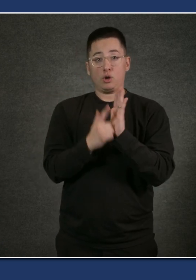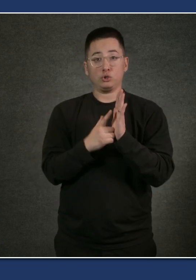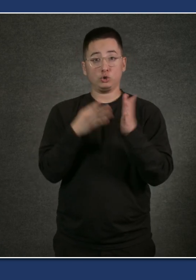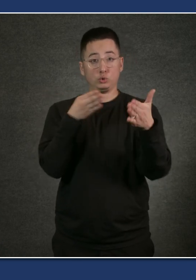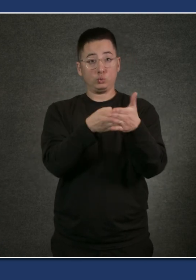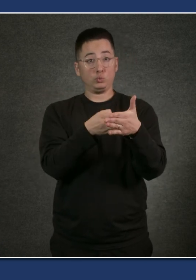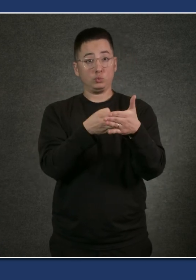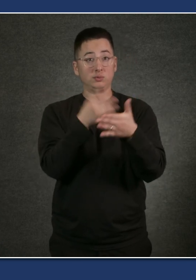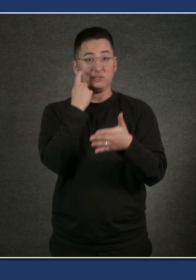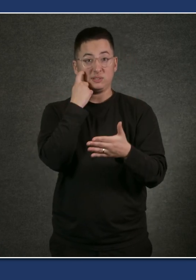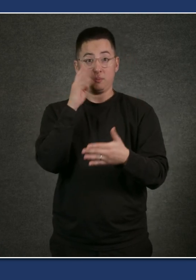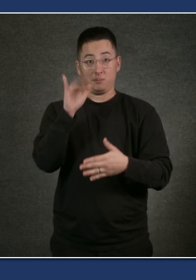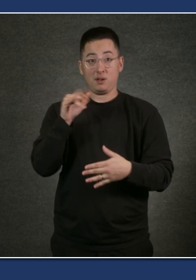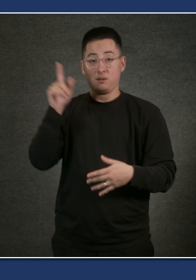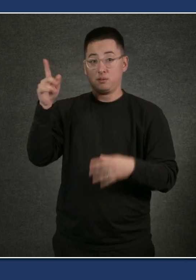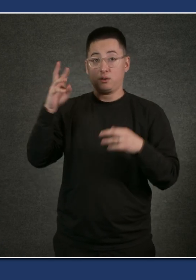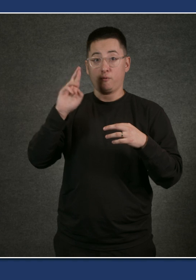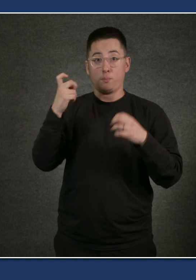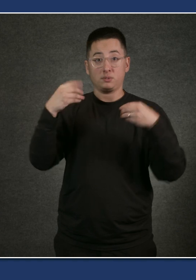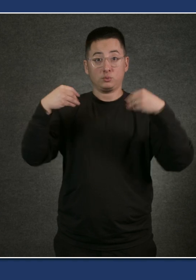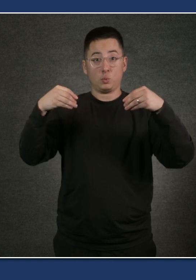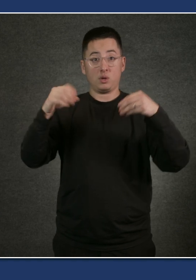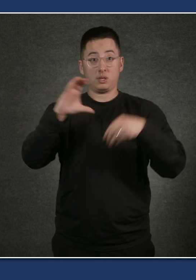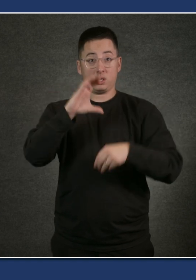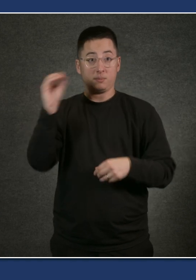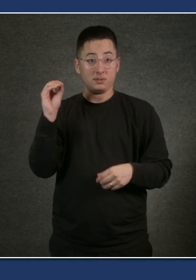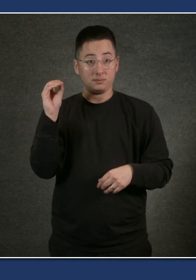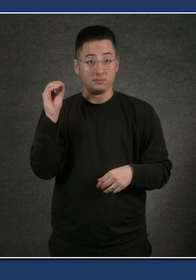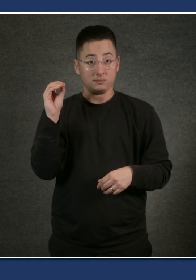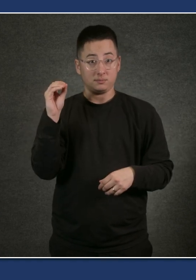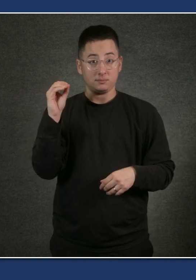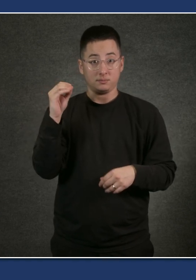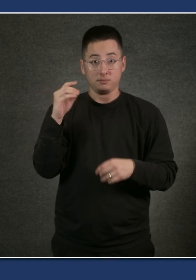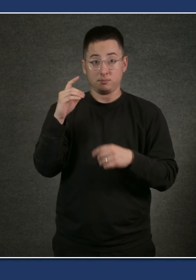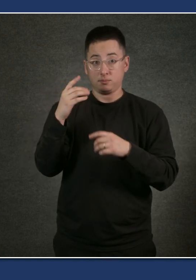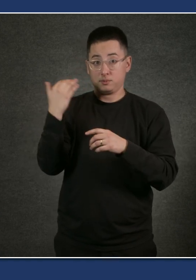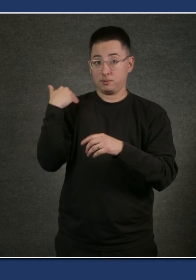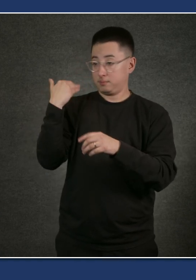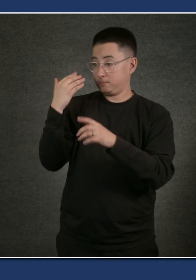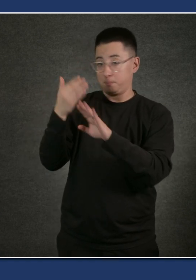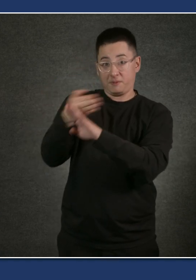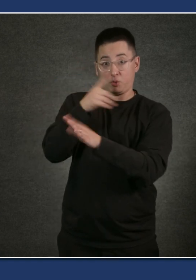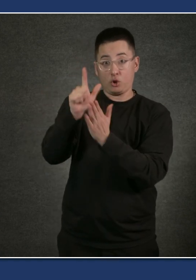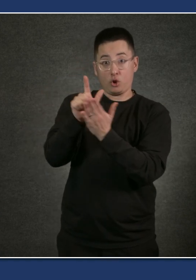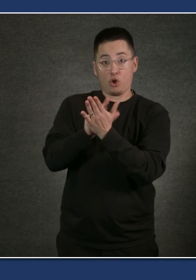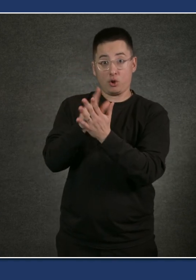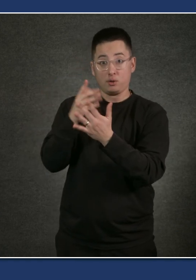Despite a lawsuit filed by pharmaceutical companies the night before the law took effect,